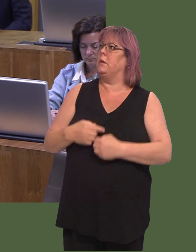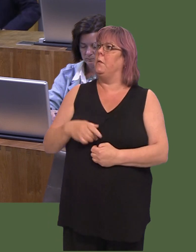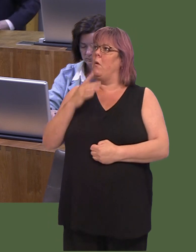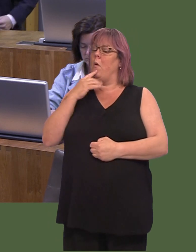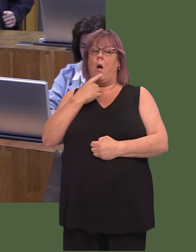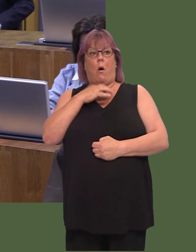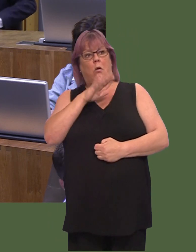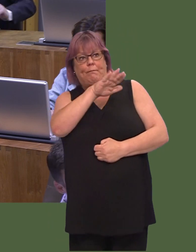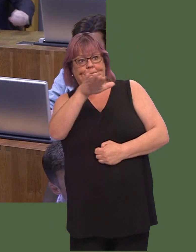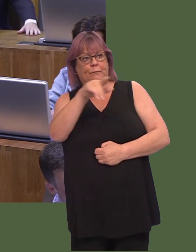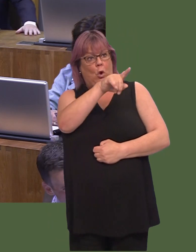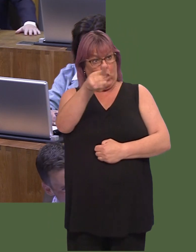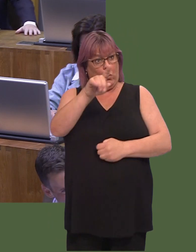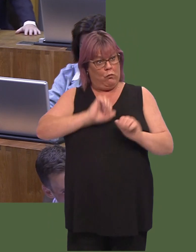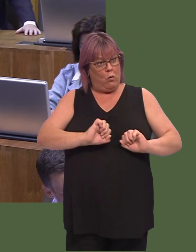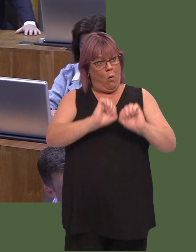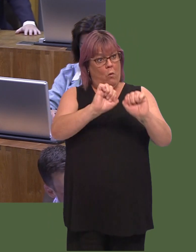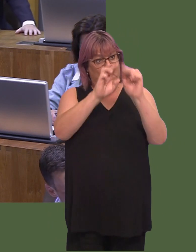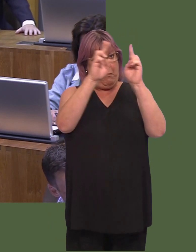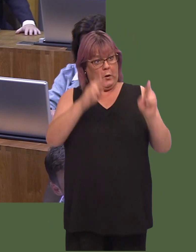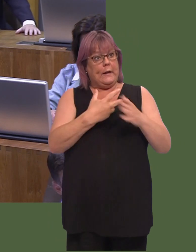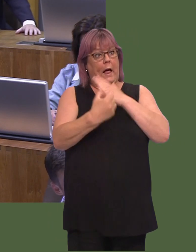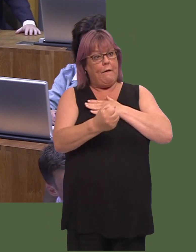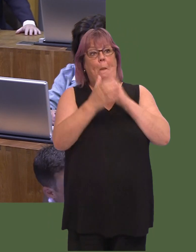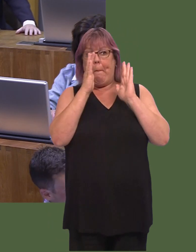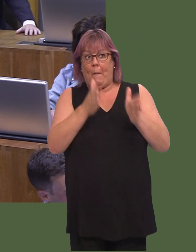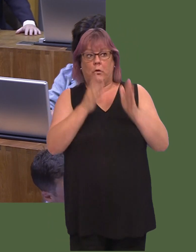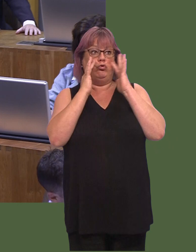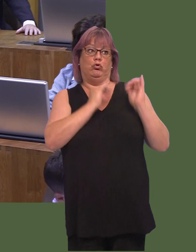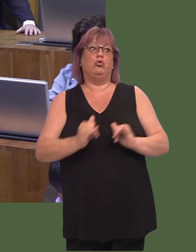Now, I'd urge those private companies who own buildings to do just that.